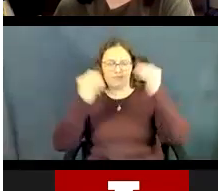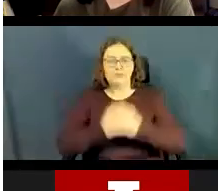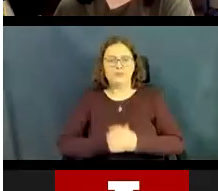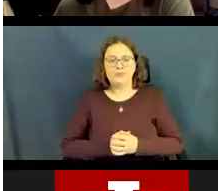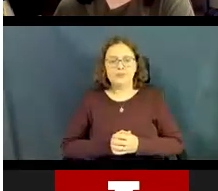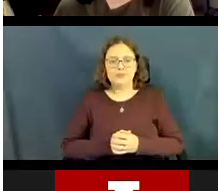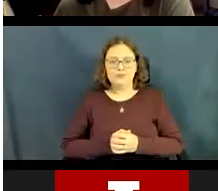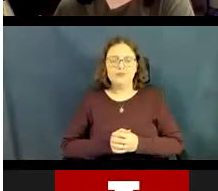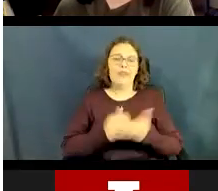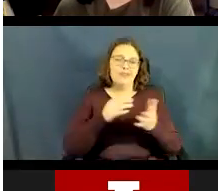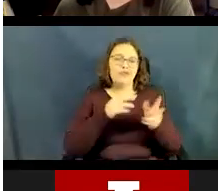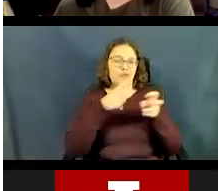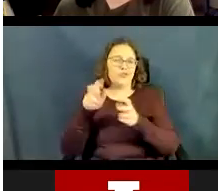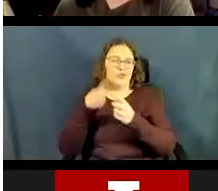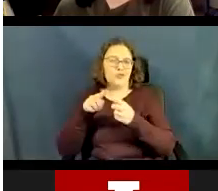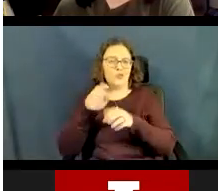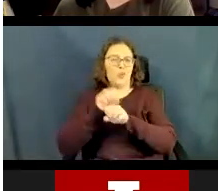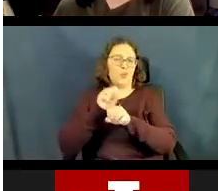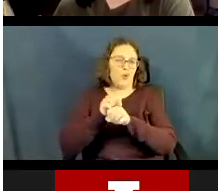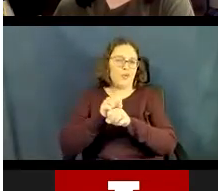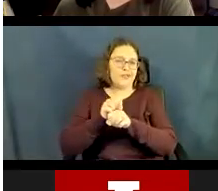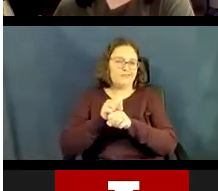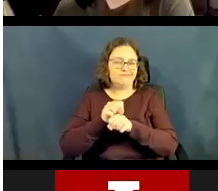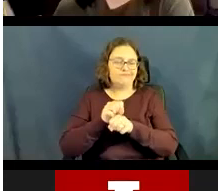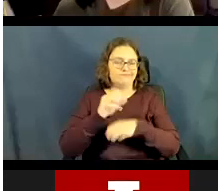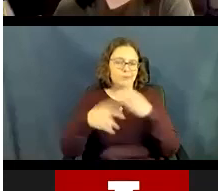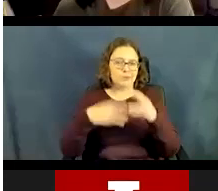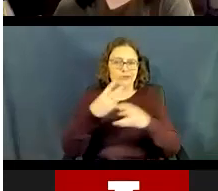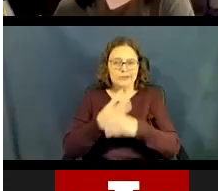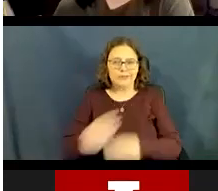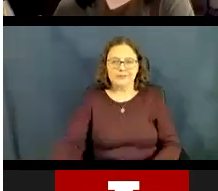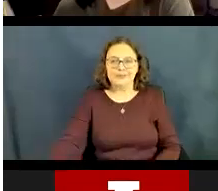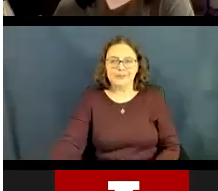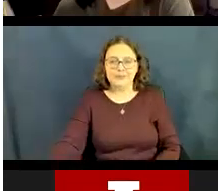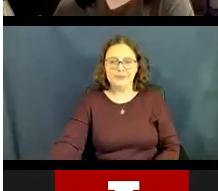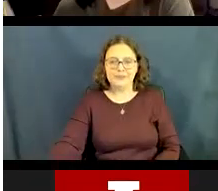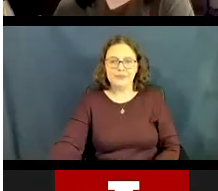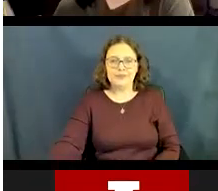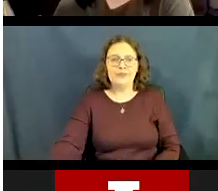into the workforce. We are going to talk about Google sites template, how to demonstration.